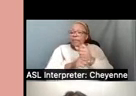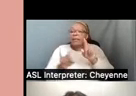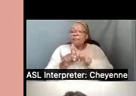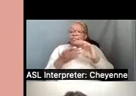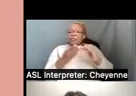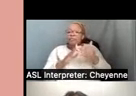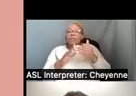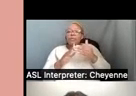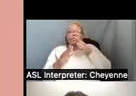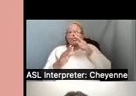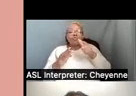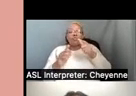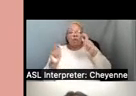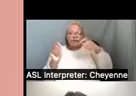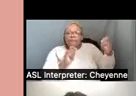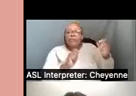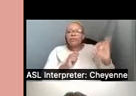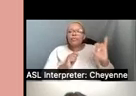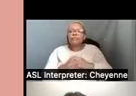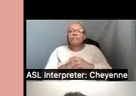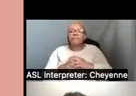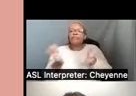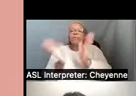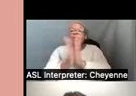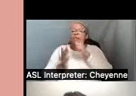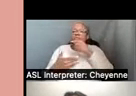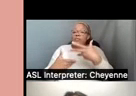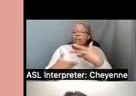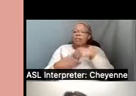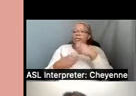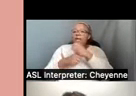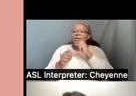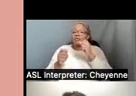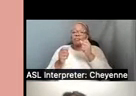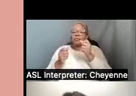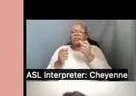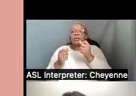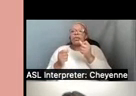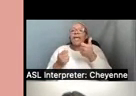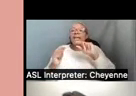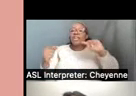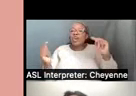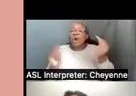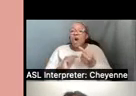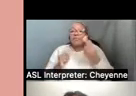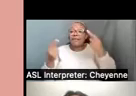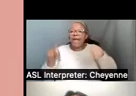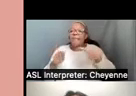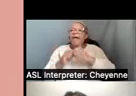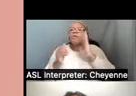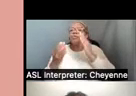We also ask that you include how you plan to mitigate anticipated harm to your production clue